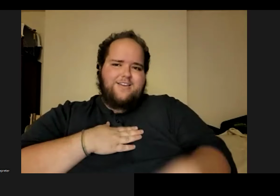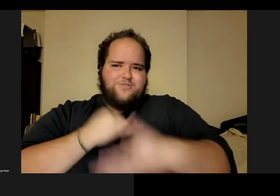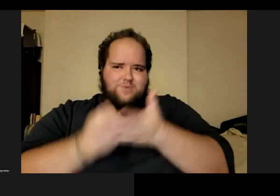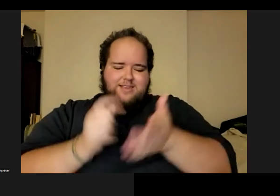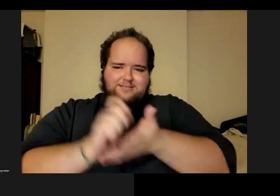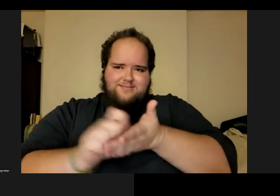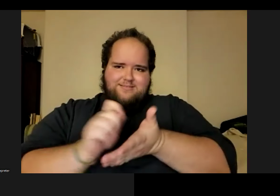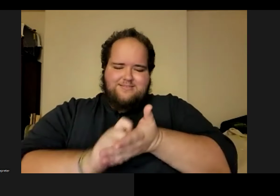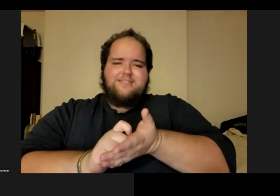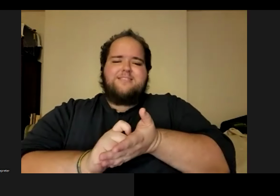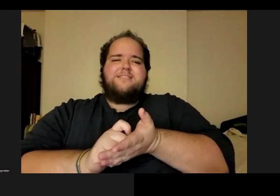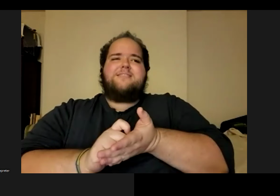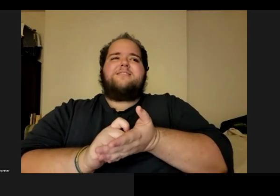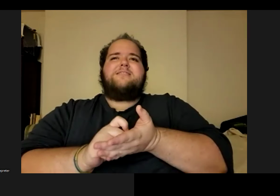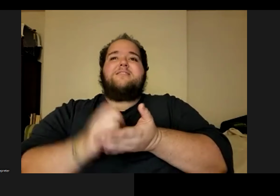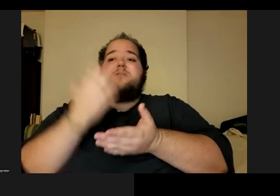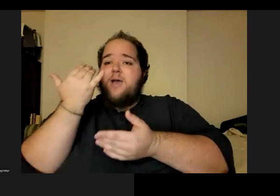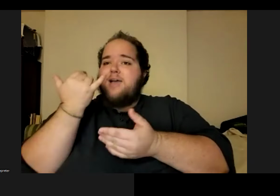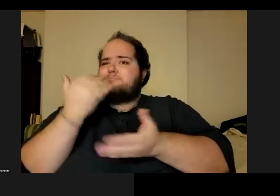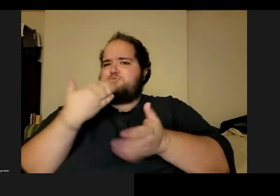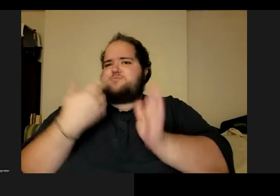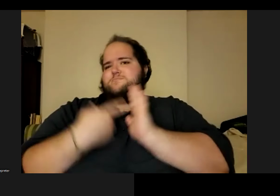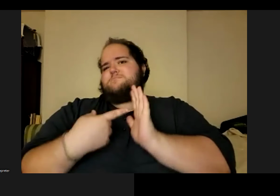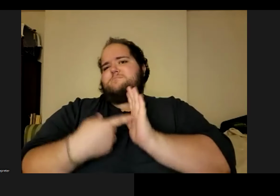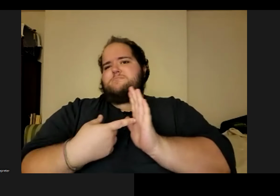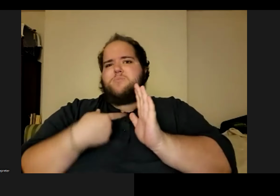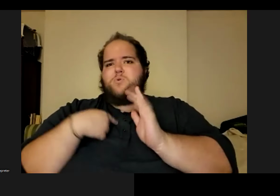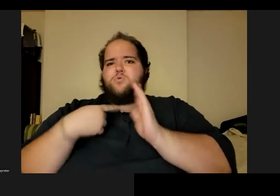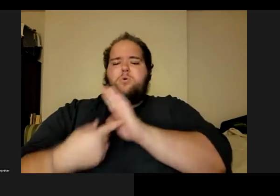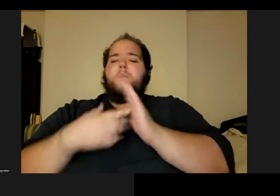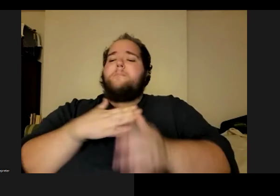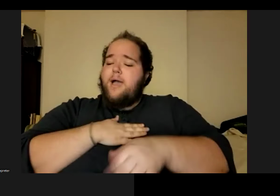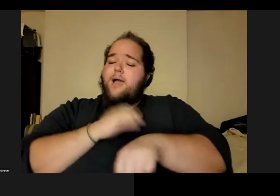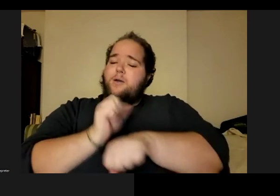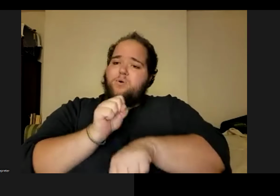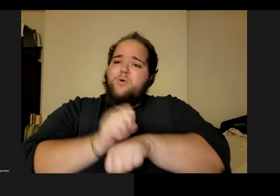to be able to share your own work. It's stuff that I've written and I know it.